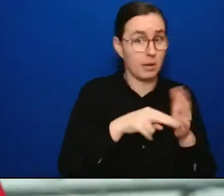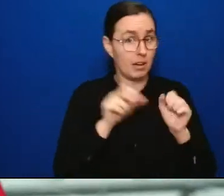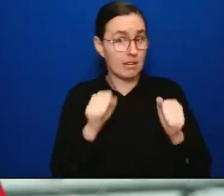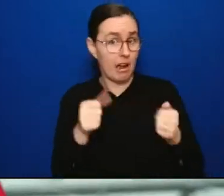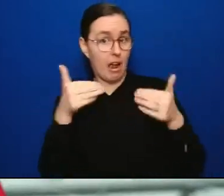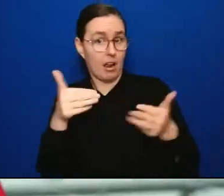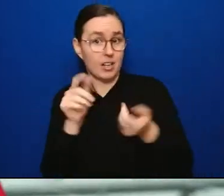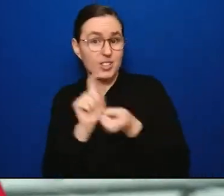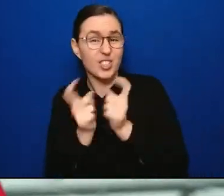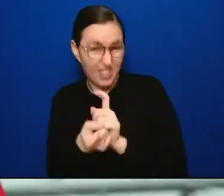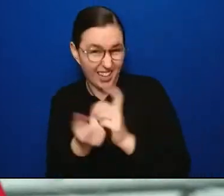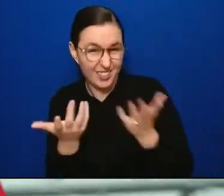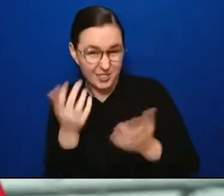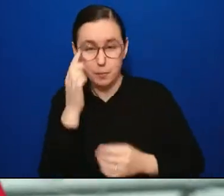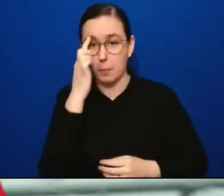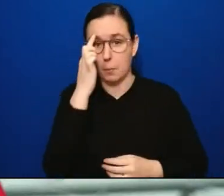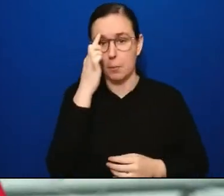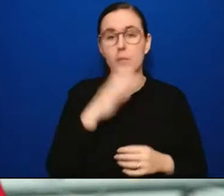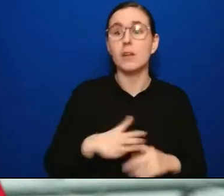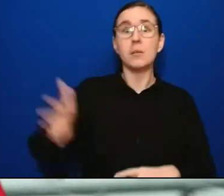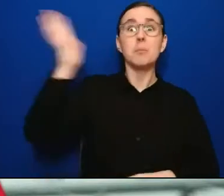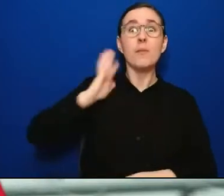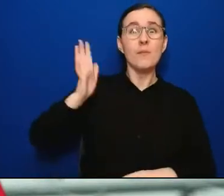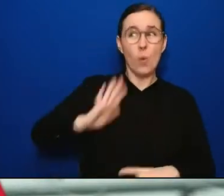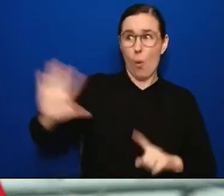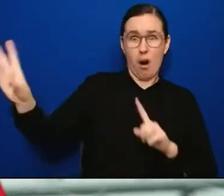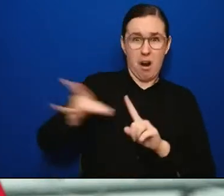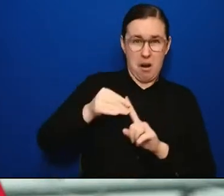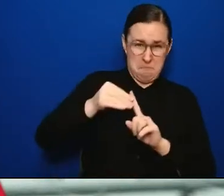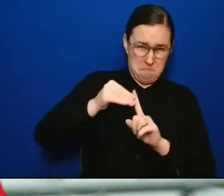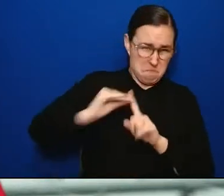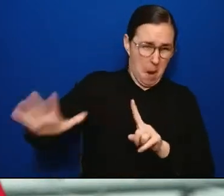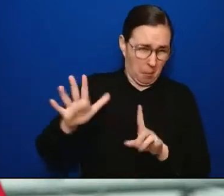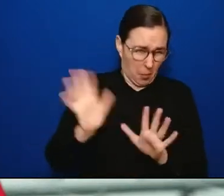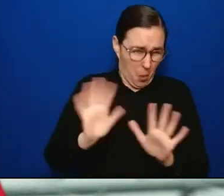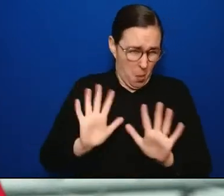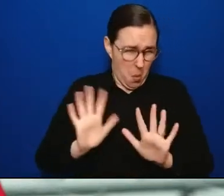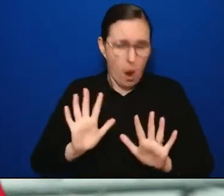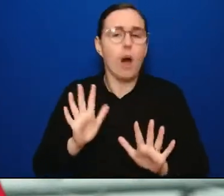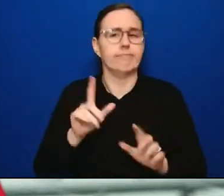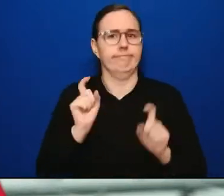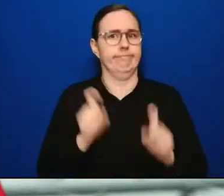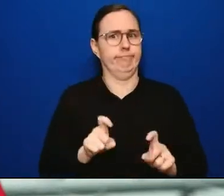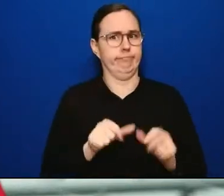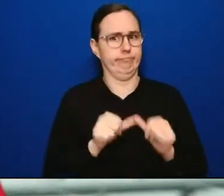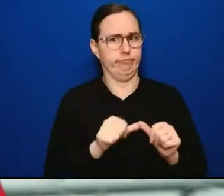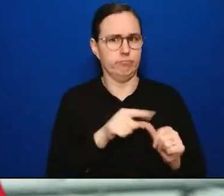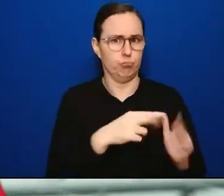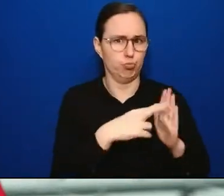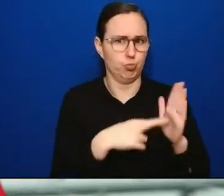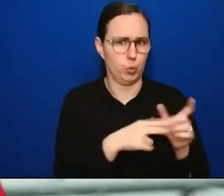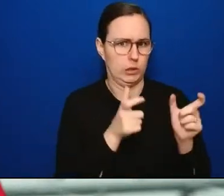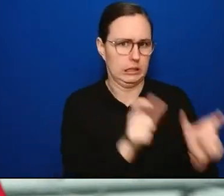additional barriers are not as needed as they are when we have high rates of transmission. And